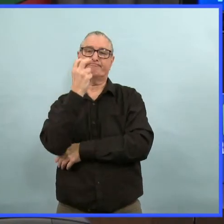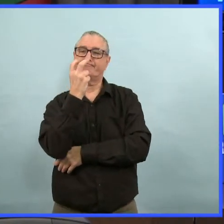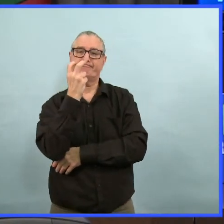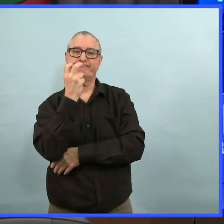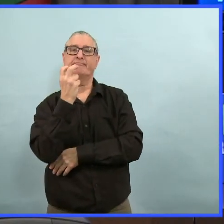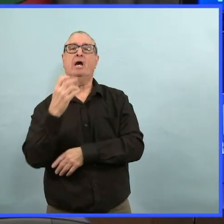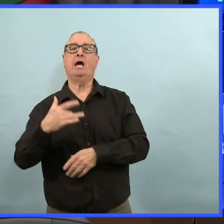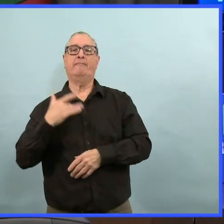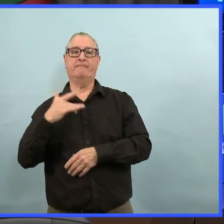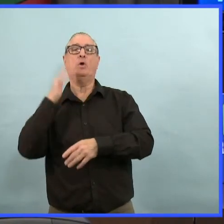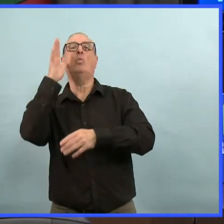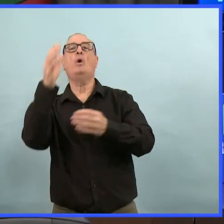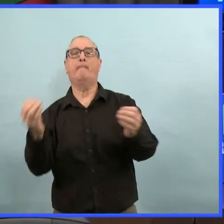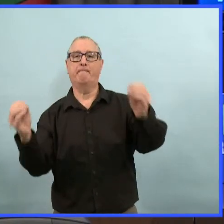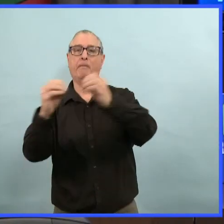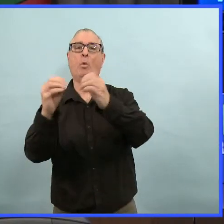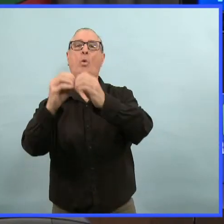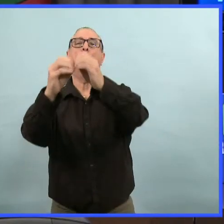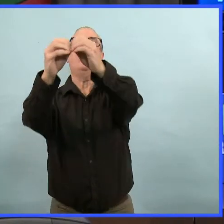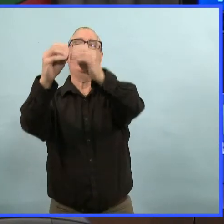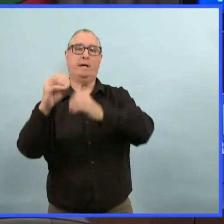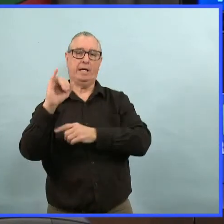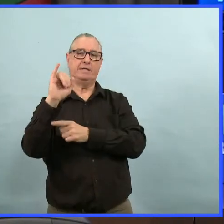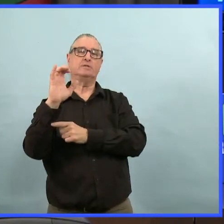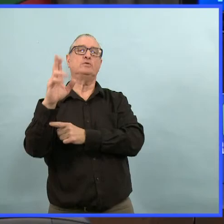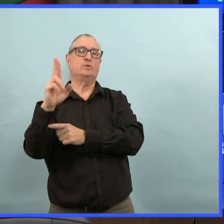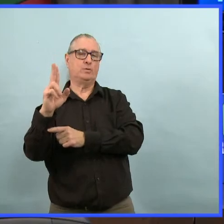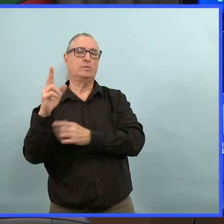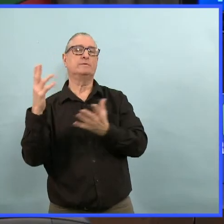to that that number which will increase the number of critical care beds in the future